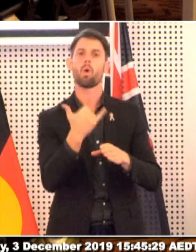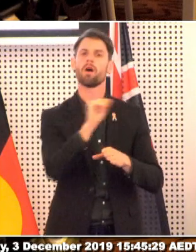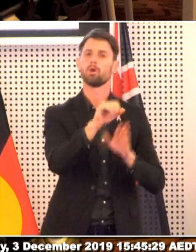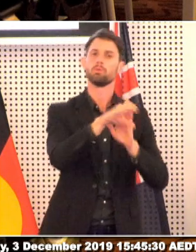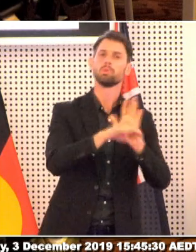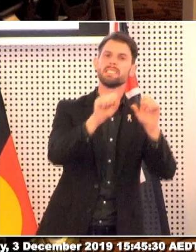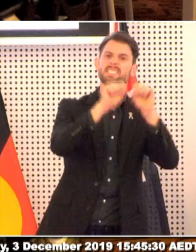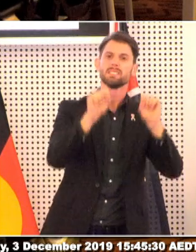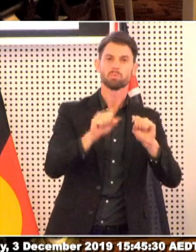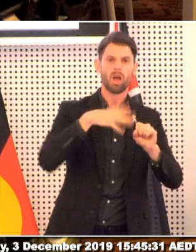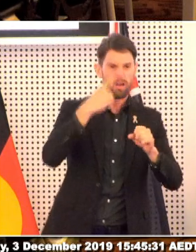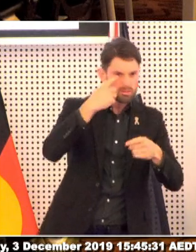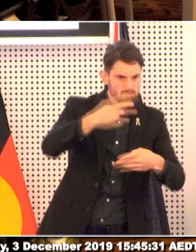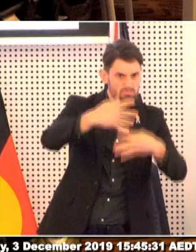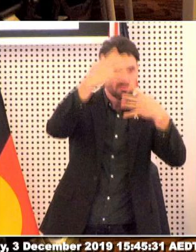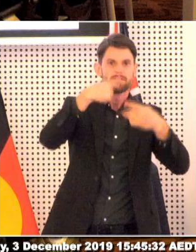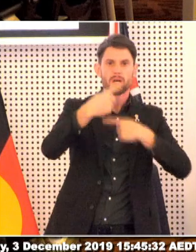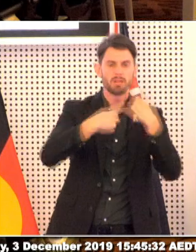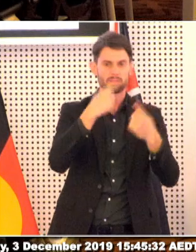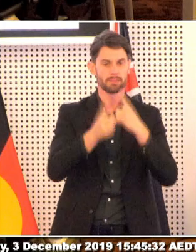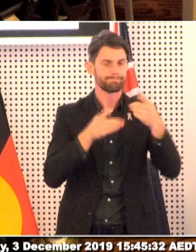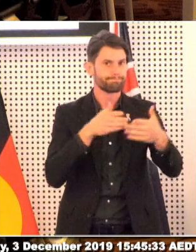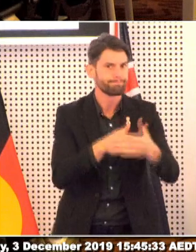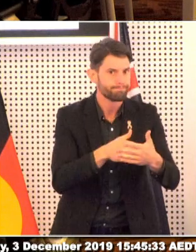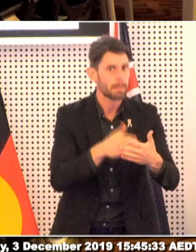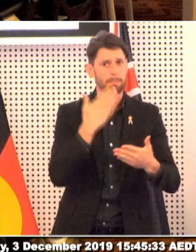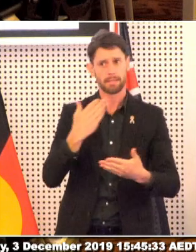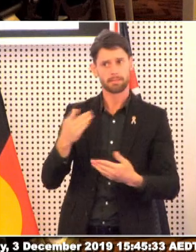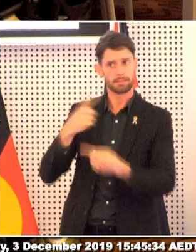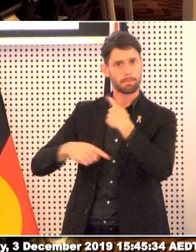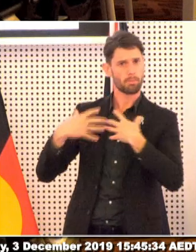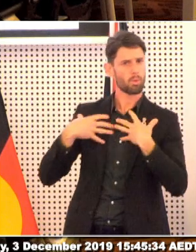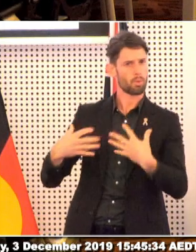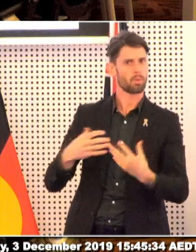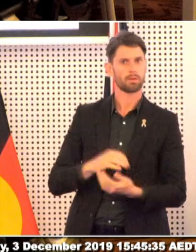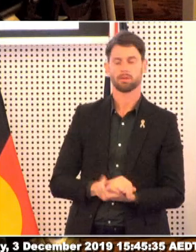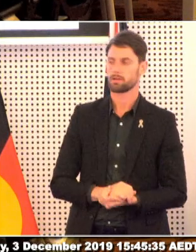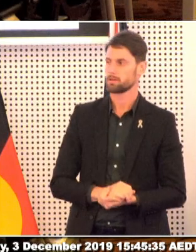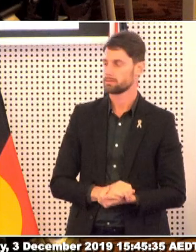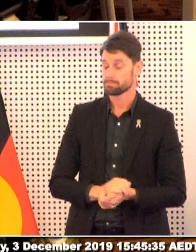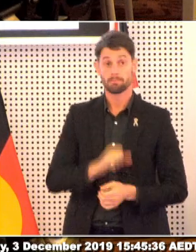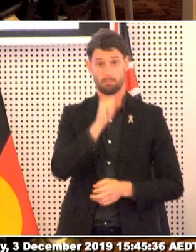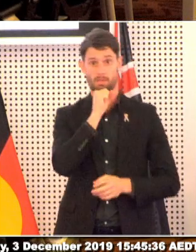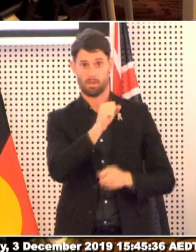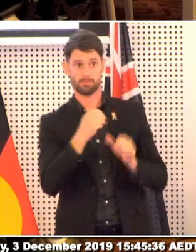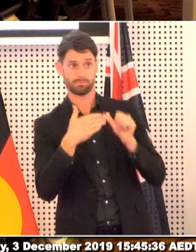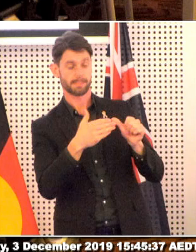experience of being able to access documents of that kind? In some instances it’s been very difficult.